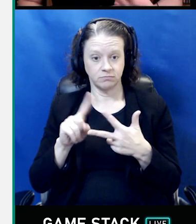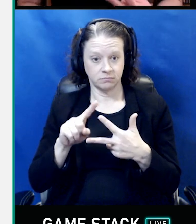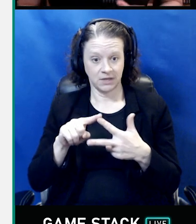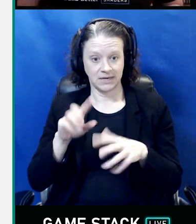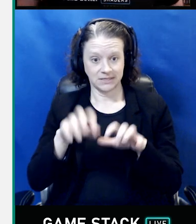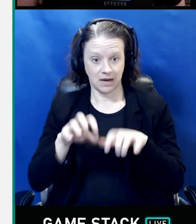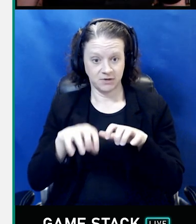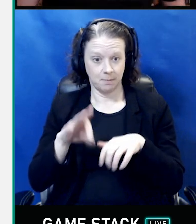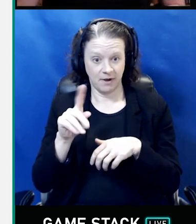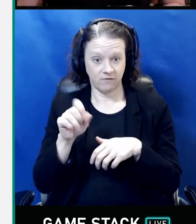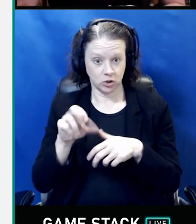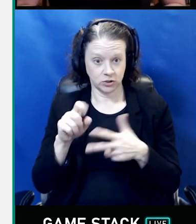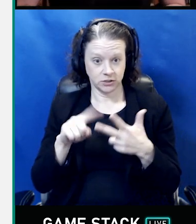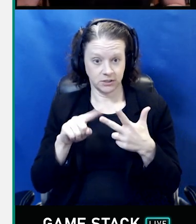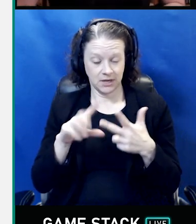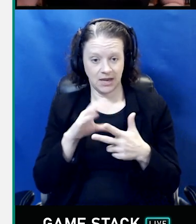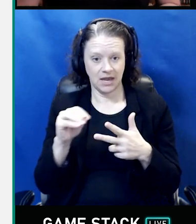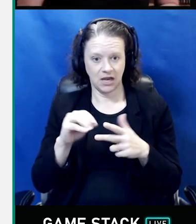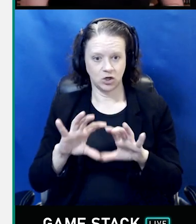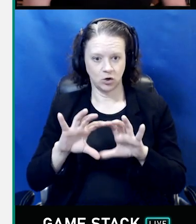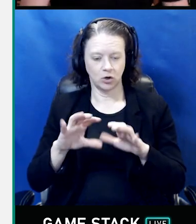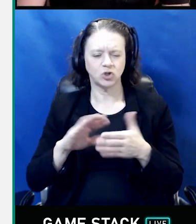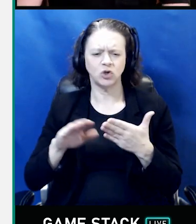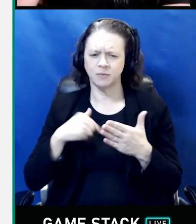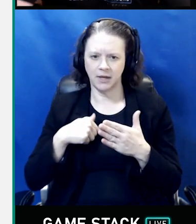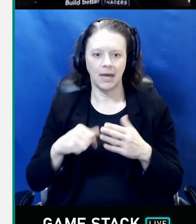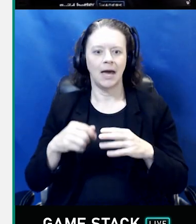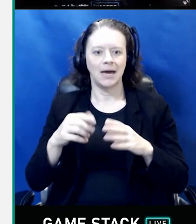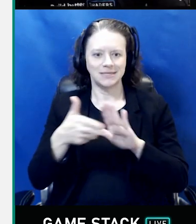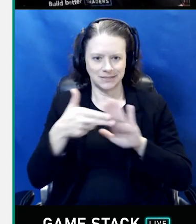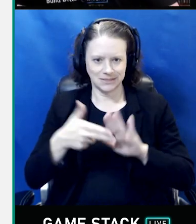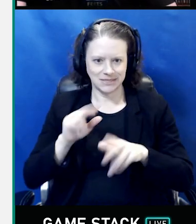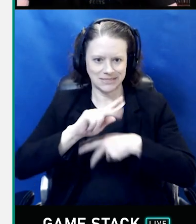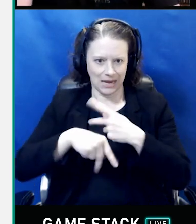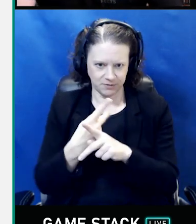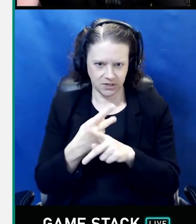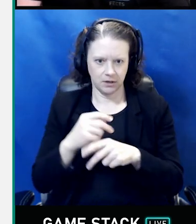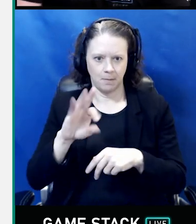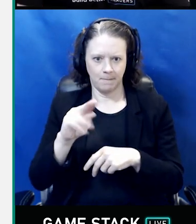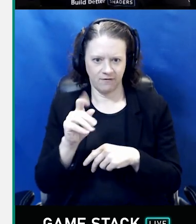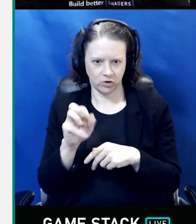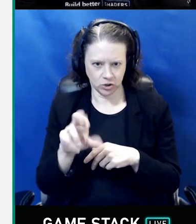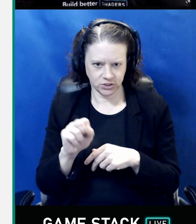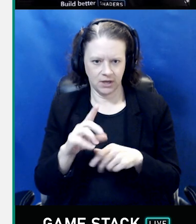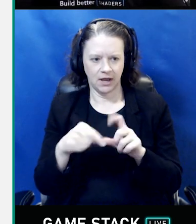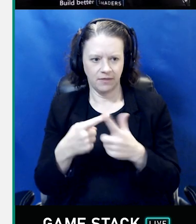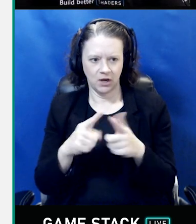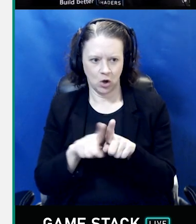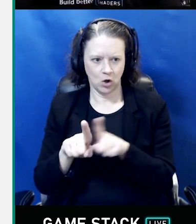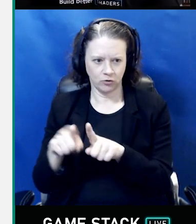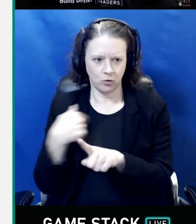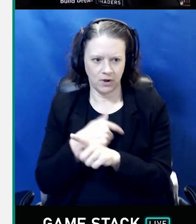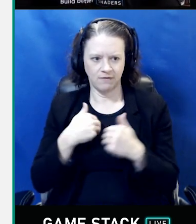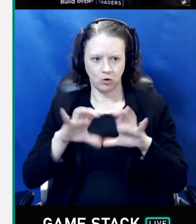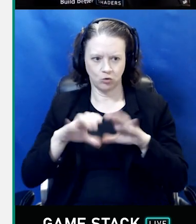and you've got GroupShared variables. Now what you get for free with Shader Model 6.6 is the ability to use this on raw buffers,